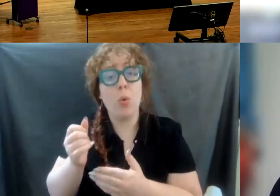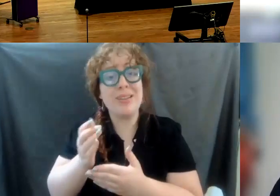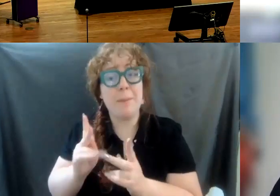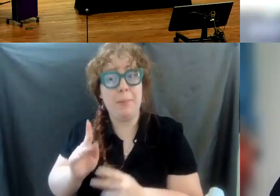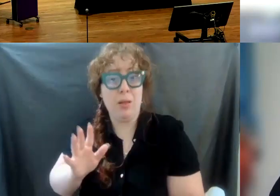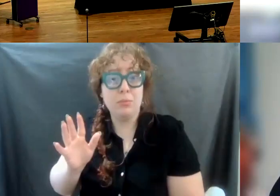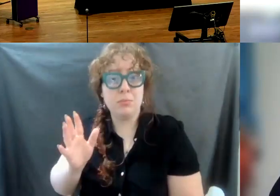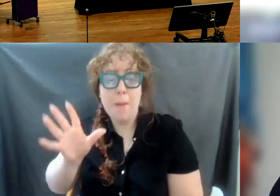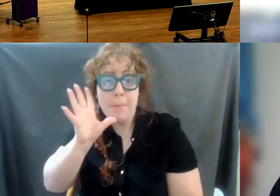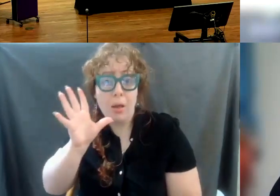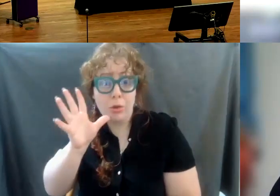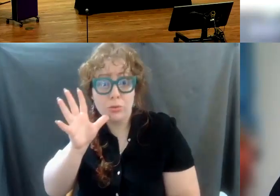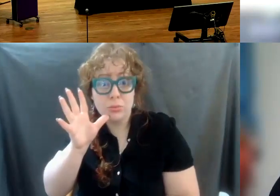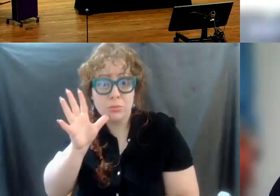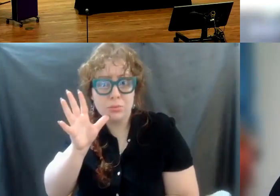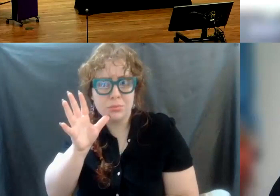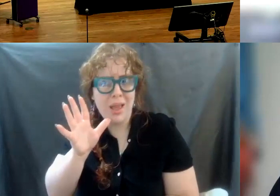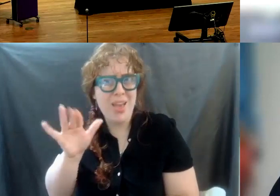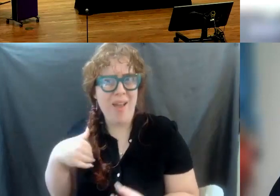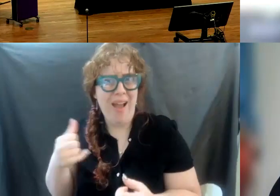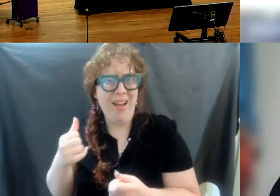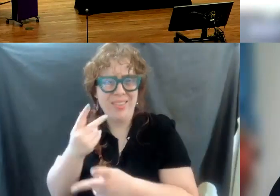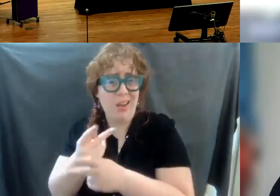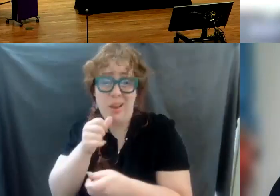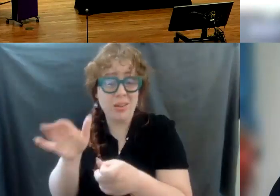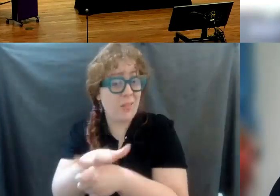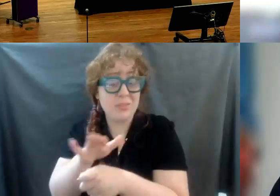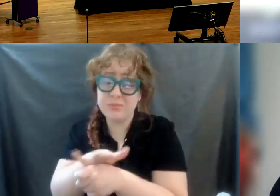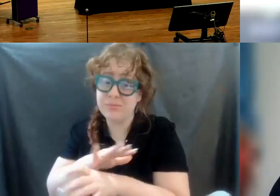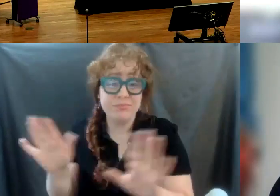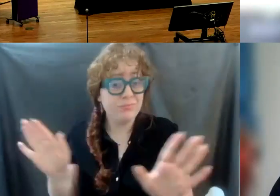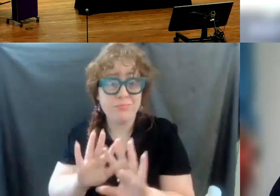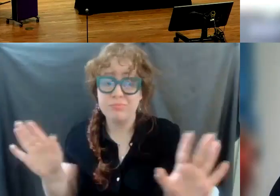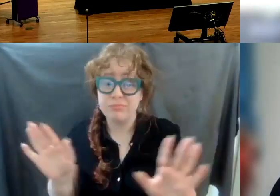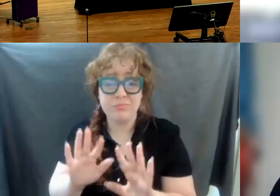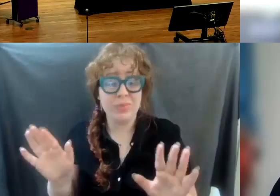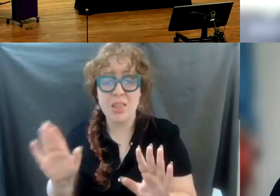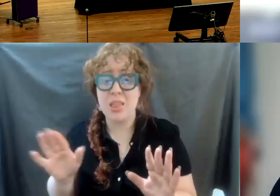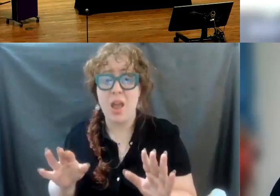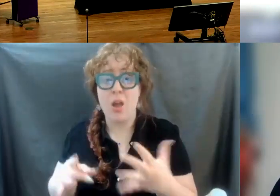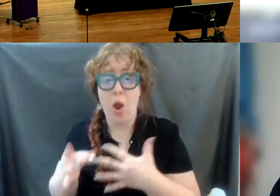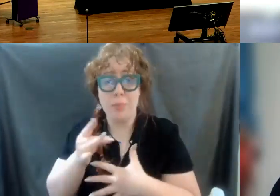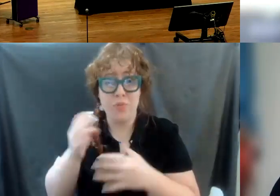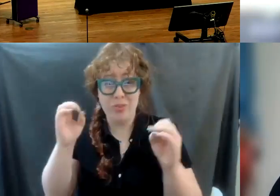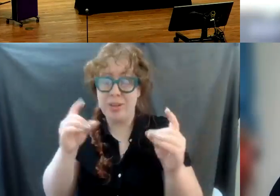don't have adequate health care, nor have adequate options for education. Once the baby daycare.